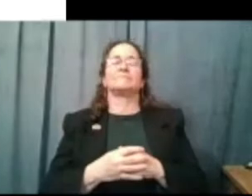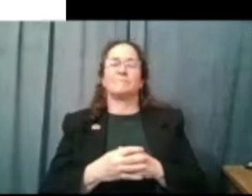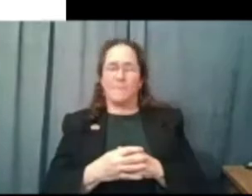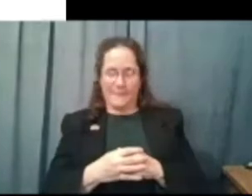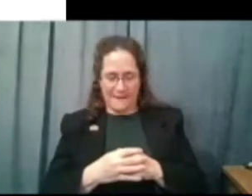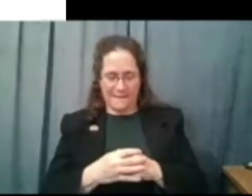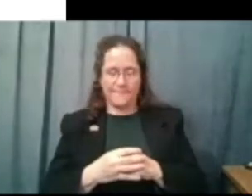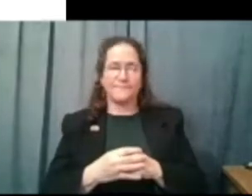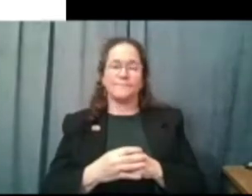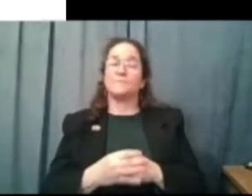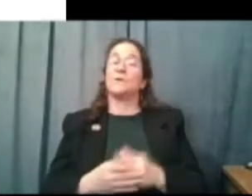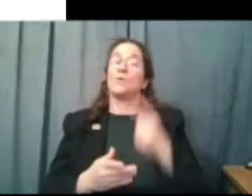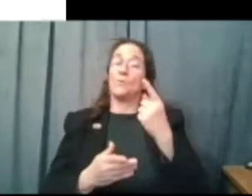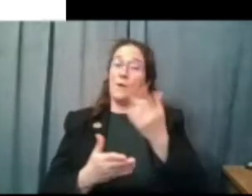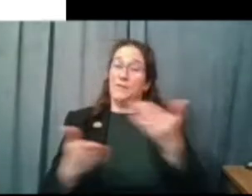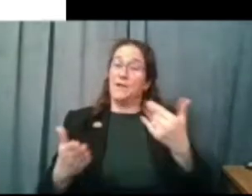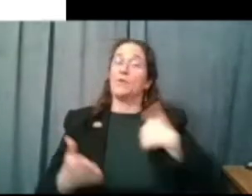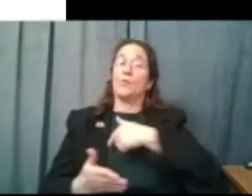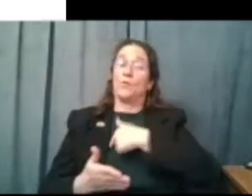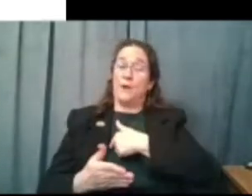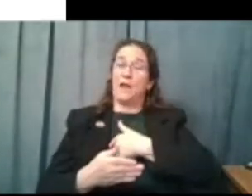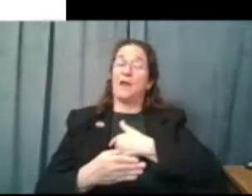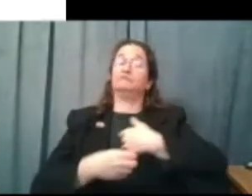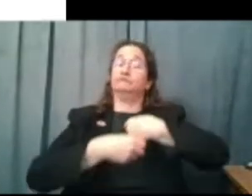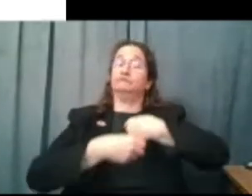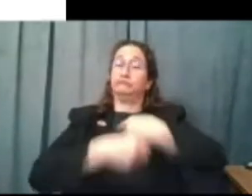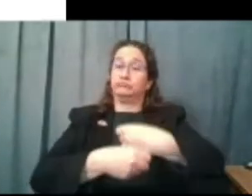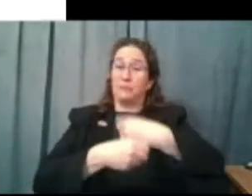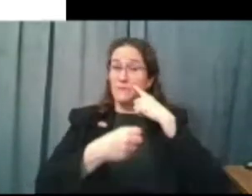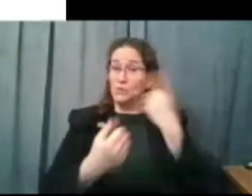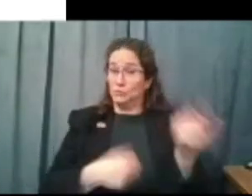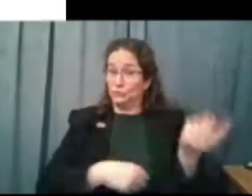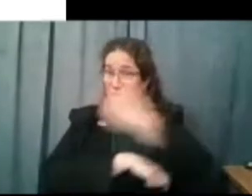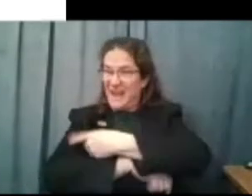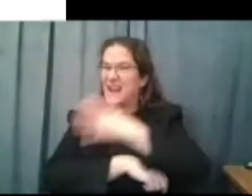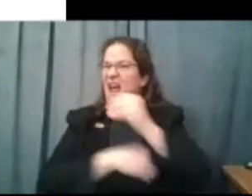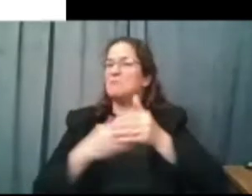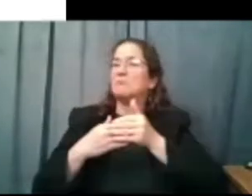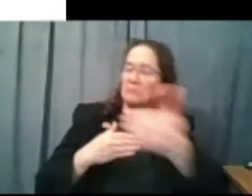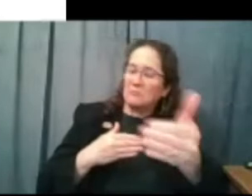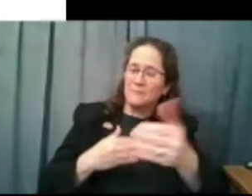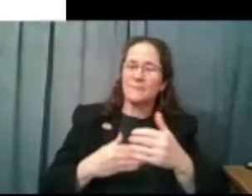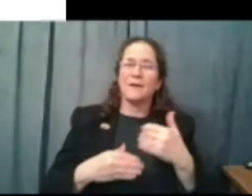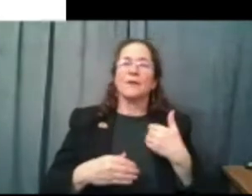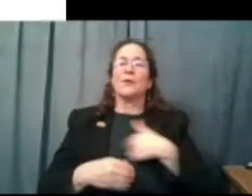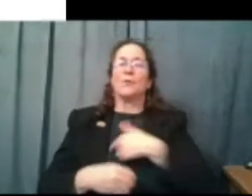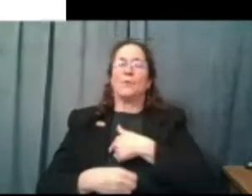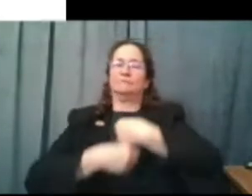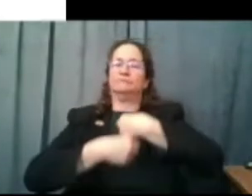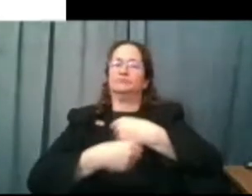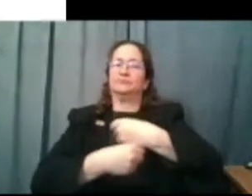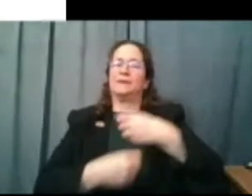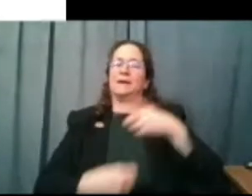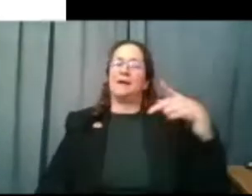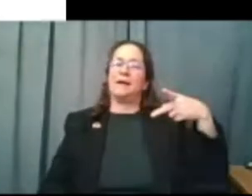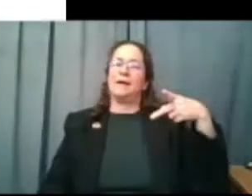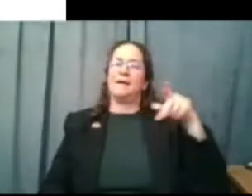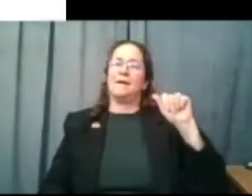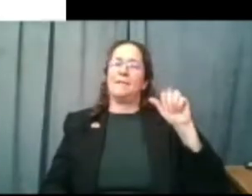created for your learning and ongoing learning for today is we created a Padlet an so you can get to the Padlet